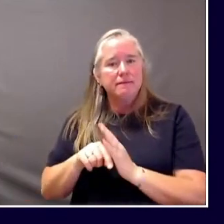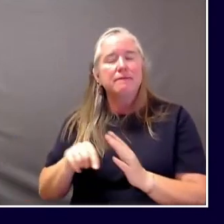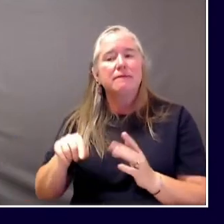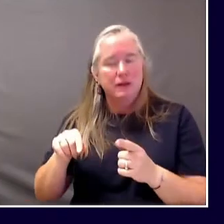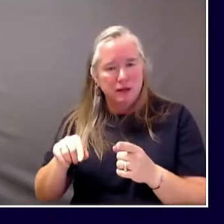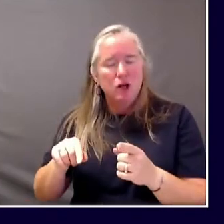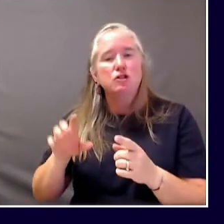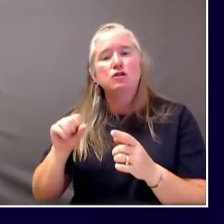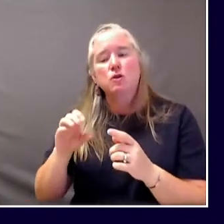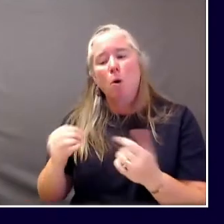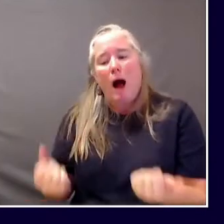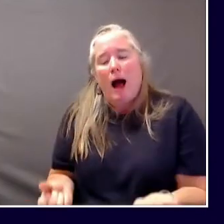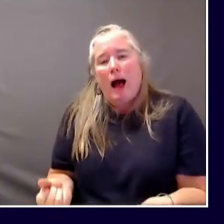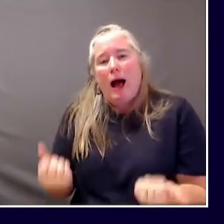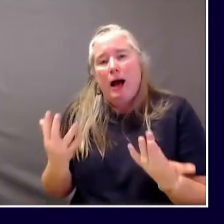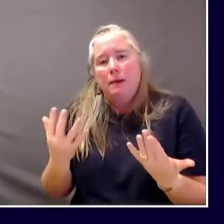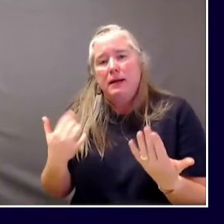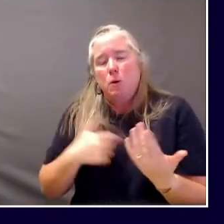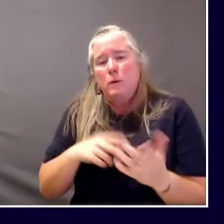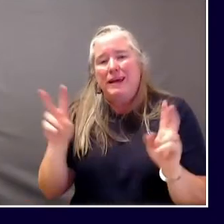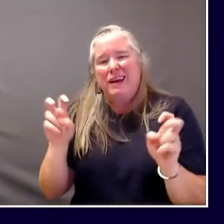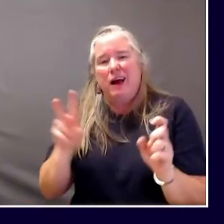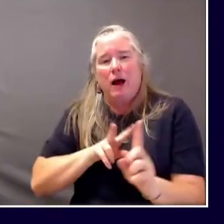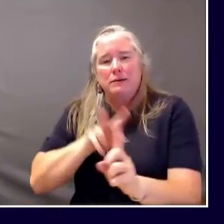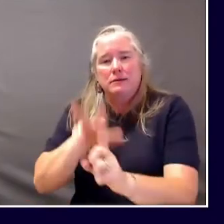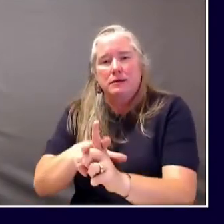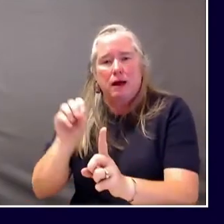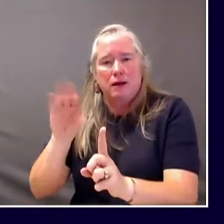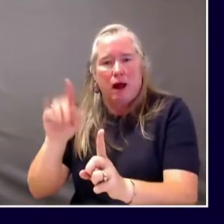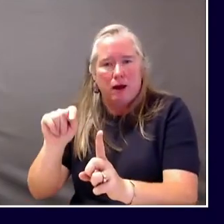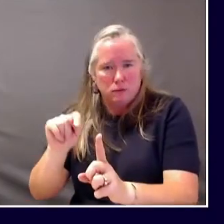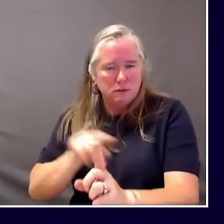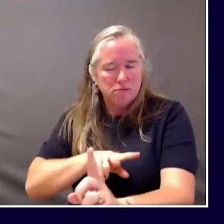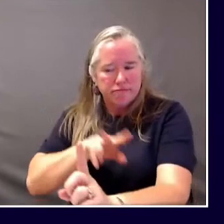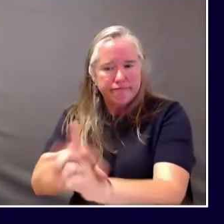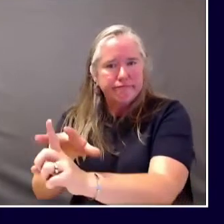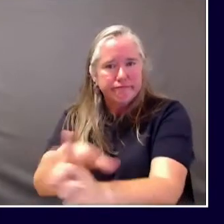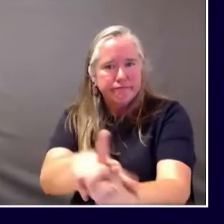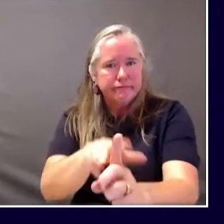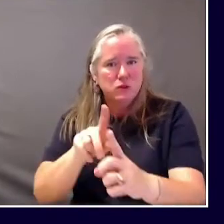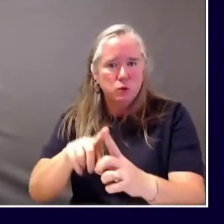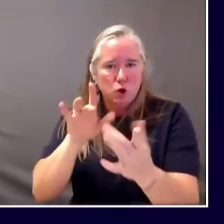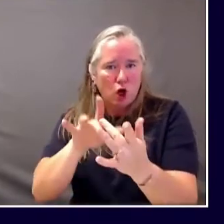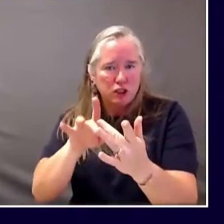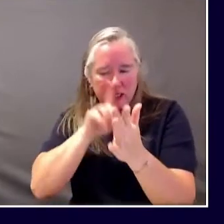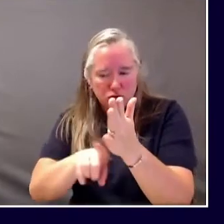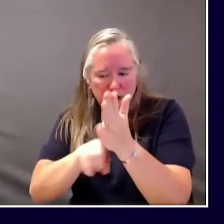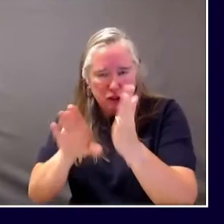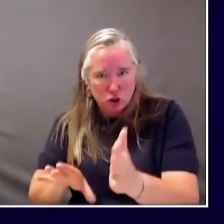different from the net number of